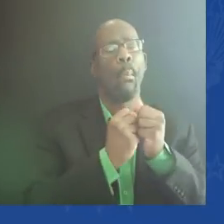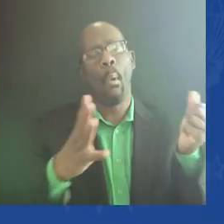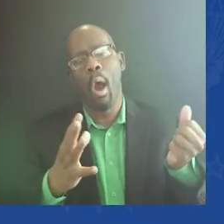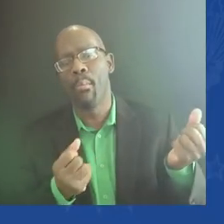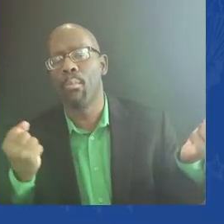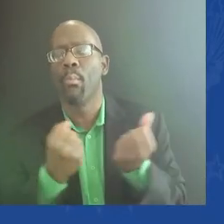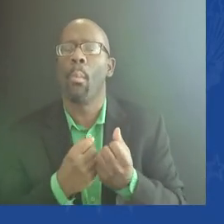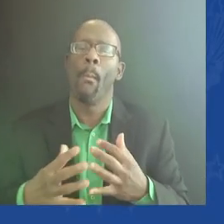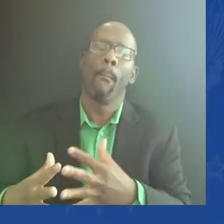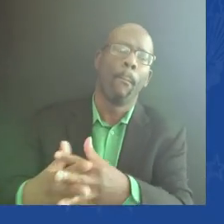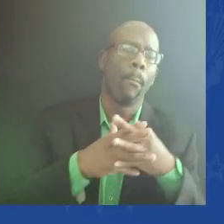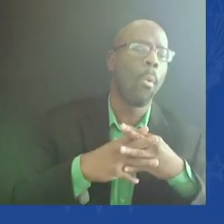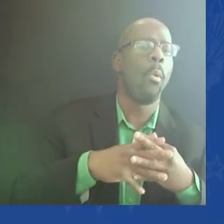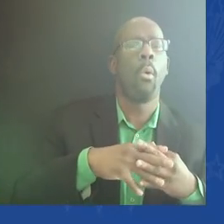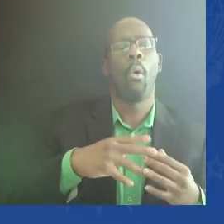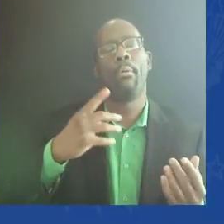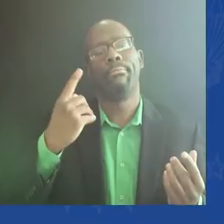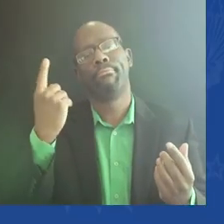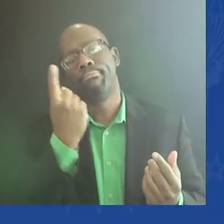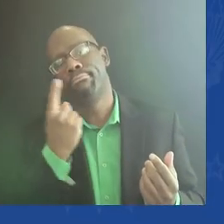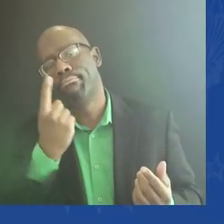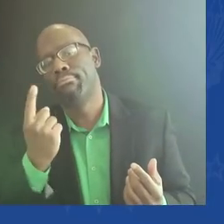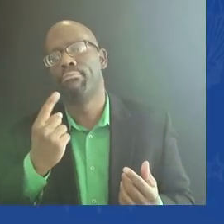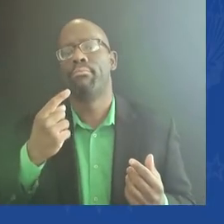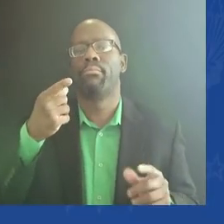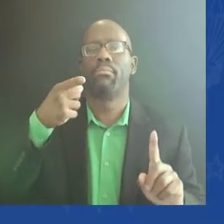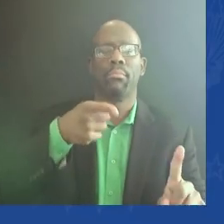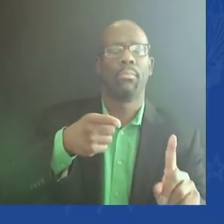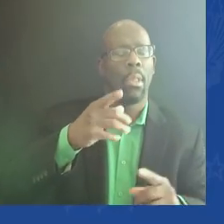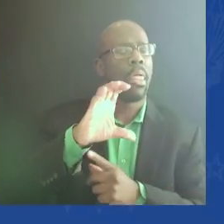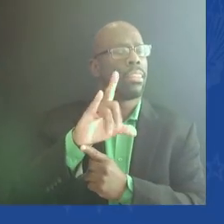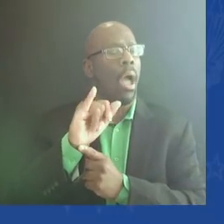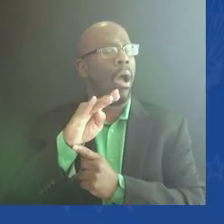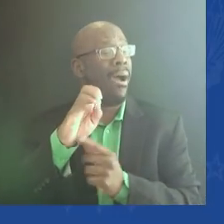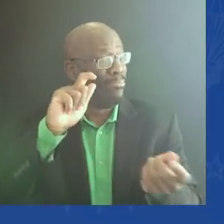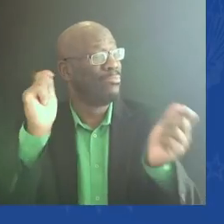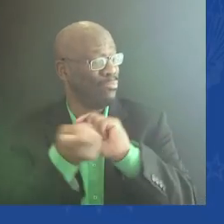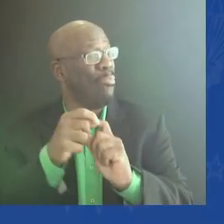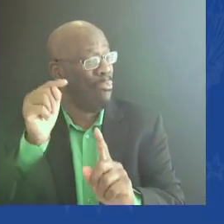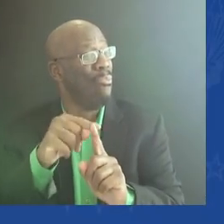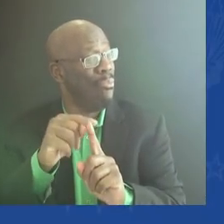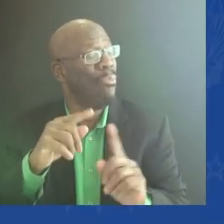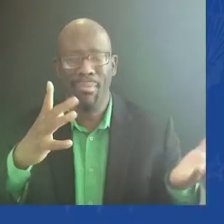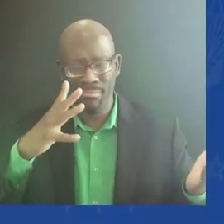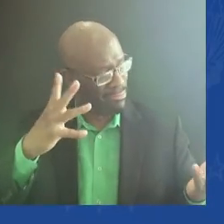We're talking about a lot -- a lot during the G20, the COP26.